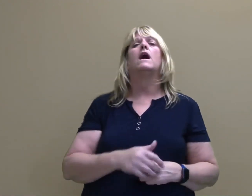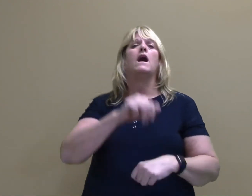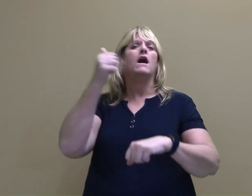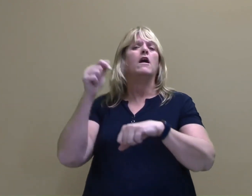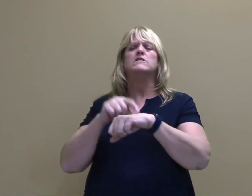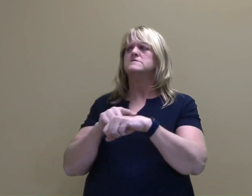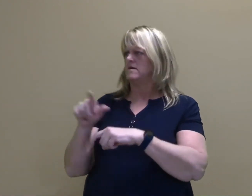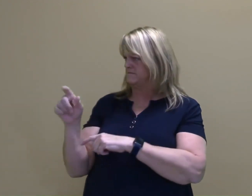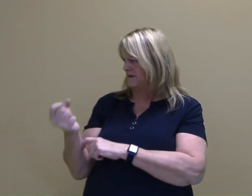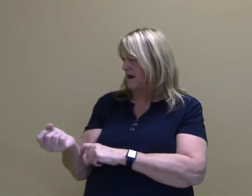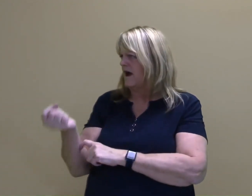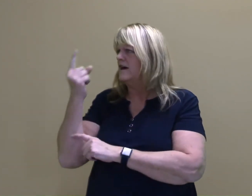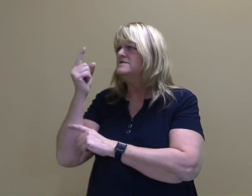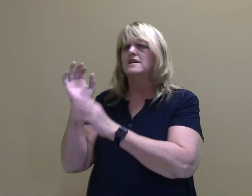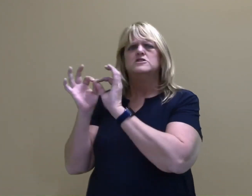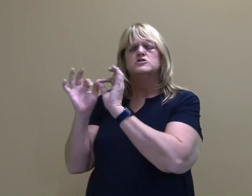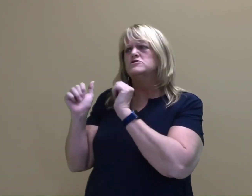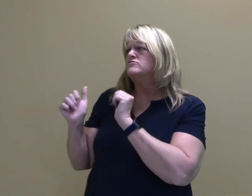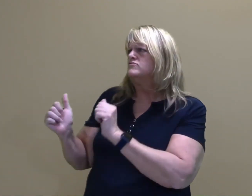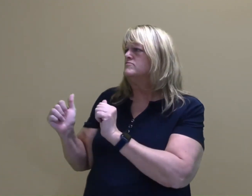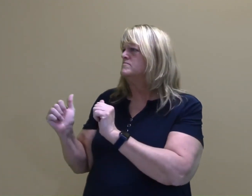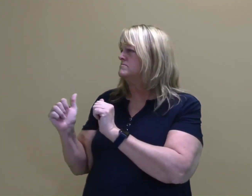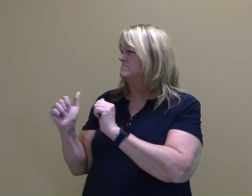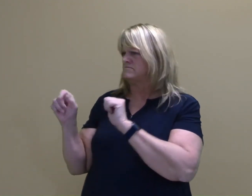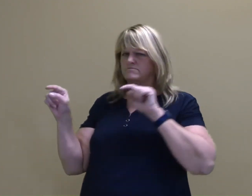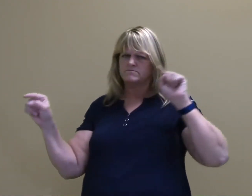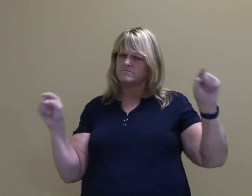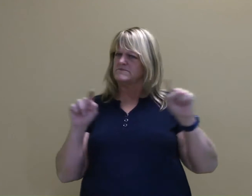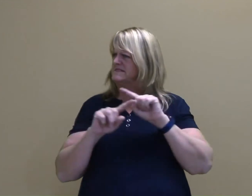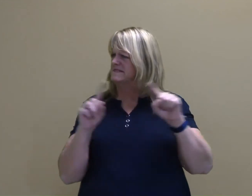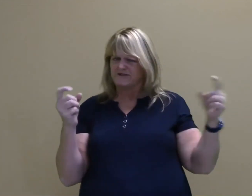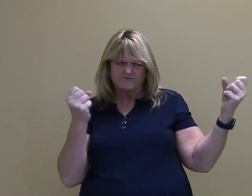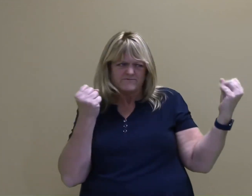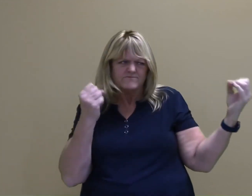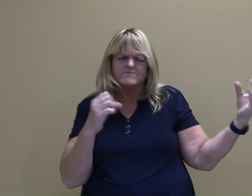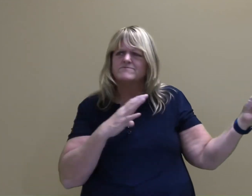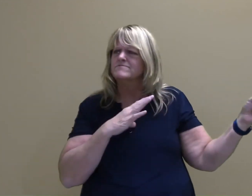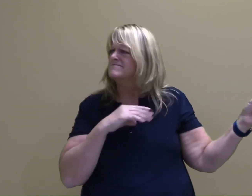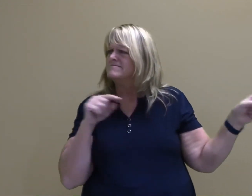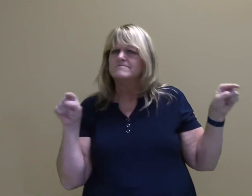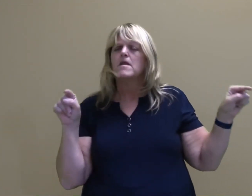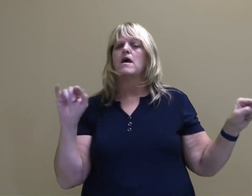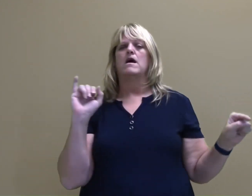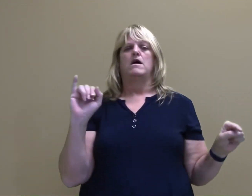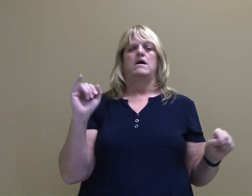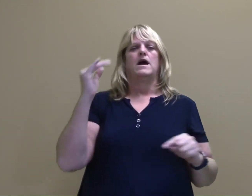This is not always the case as there are times when we could understand the interpreters clearly without needing assistance from others.